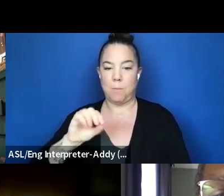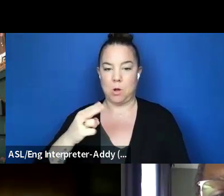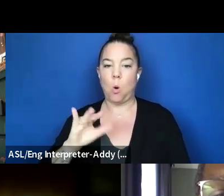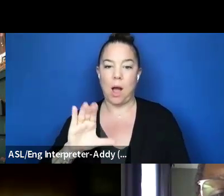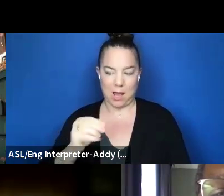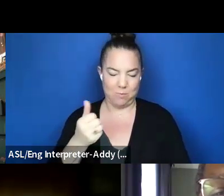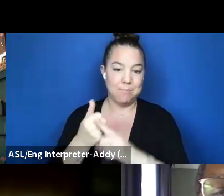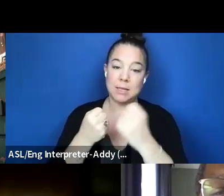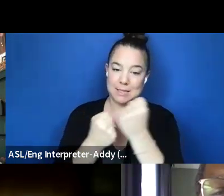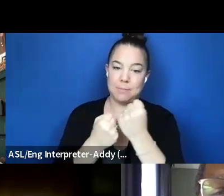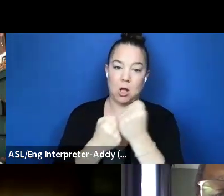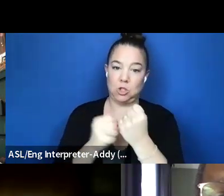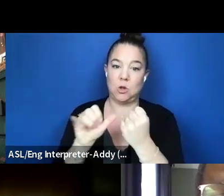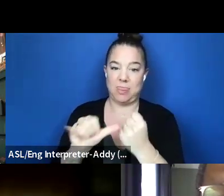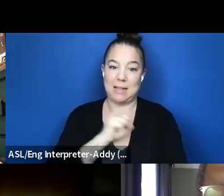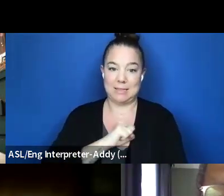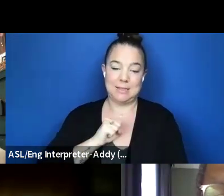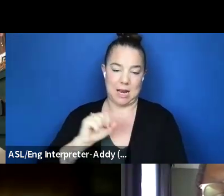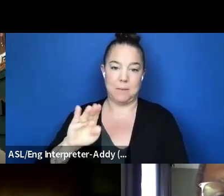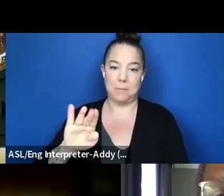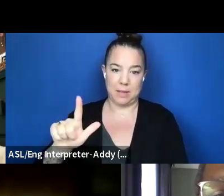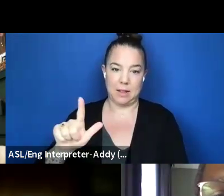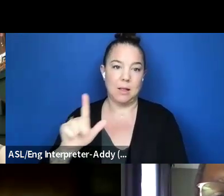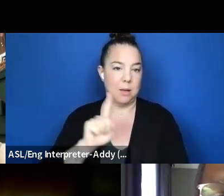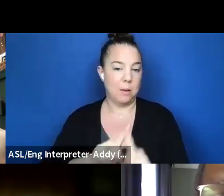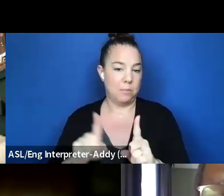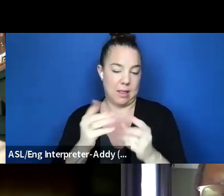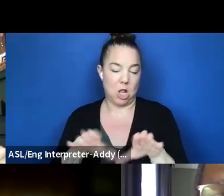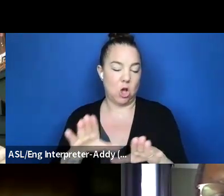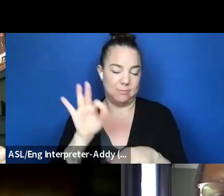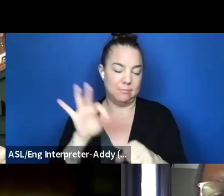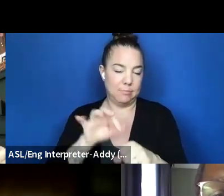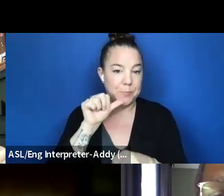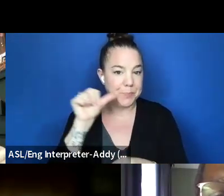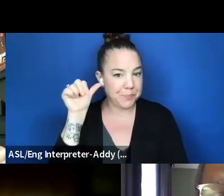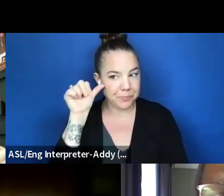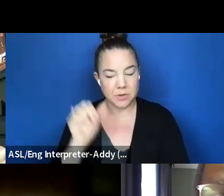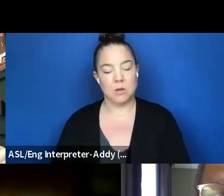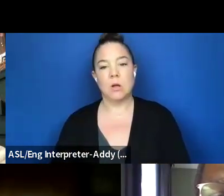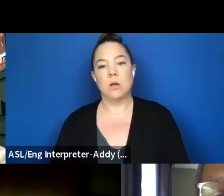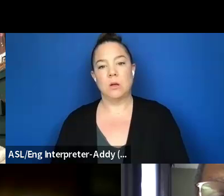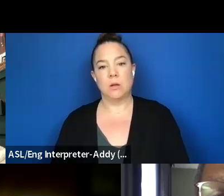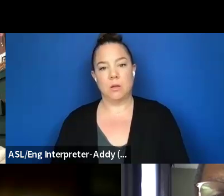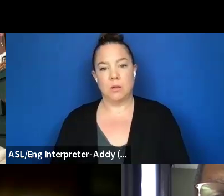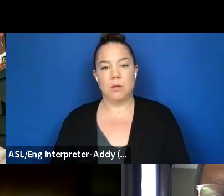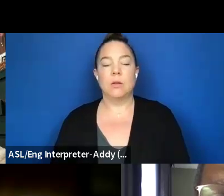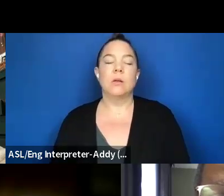Adeleigh Belyeu: Senate version of that bill. Adeleigh Belyeu: So and then Adeleigh Belyeu: there's also